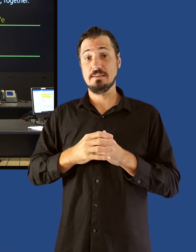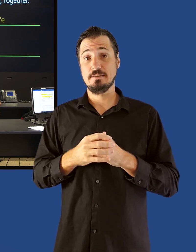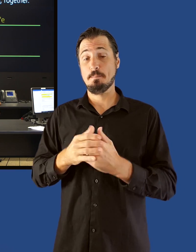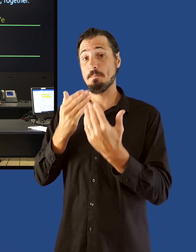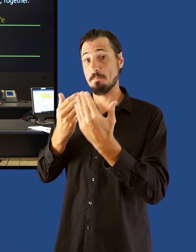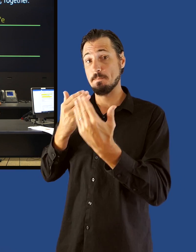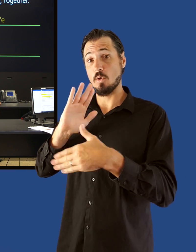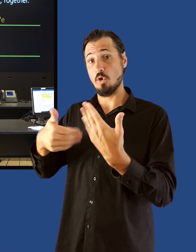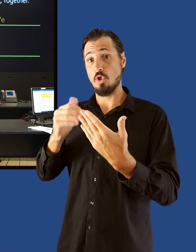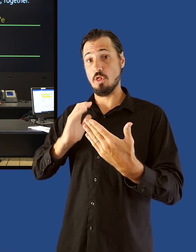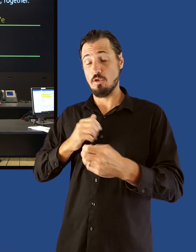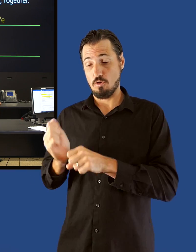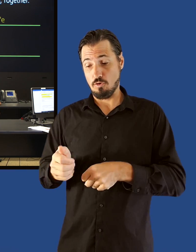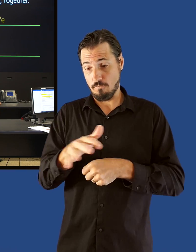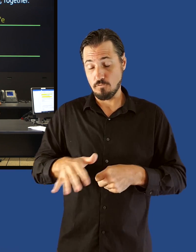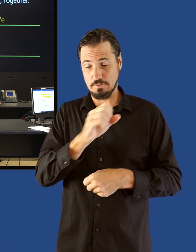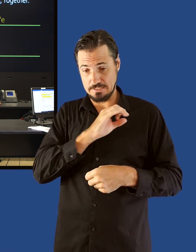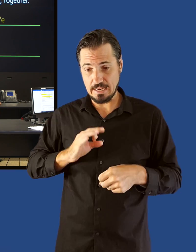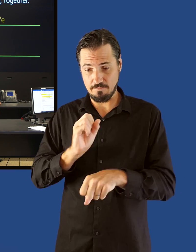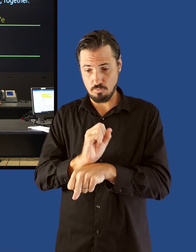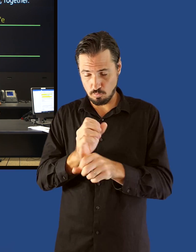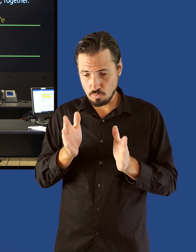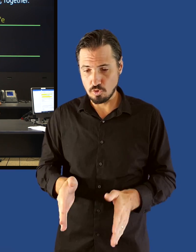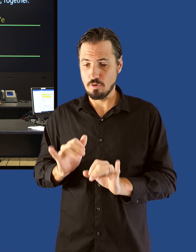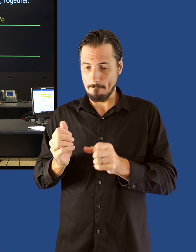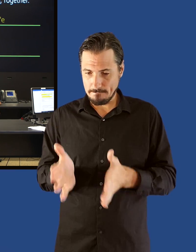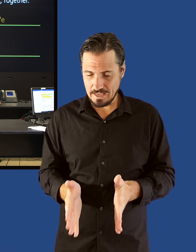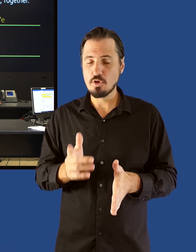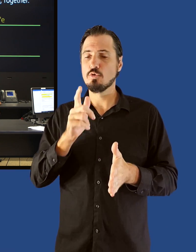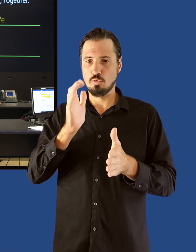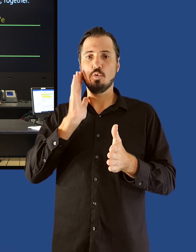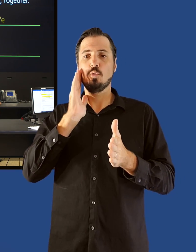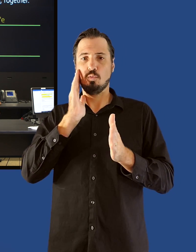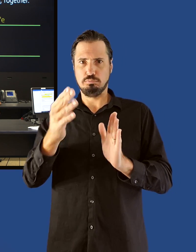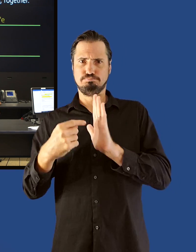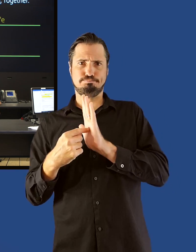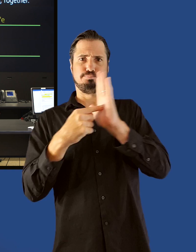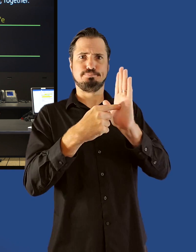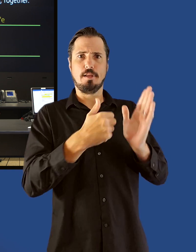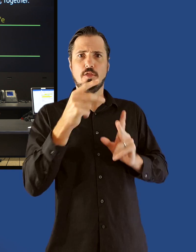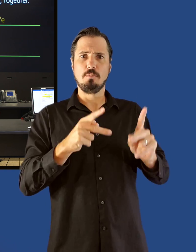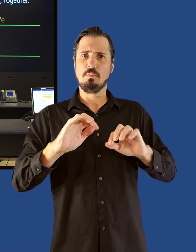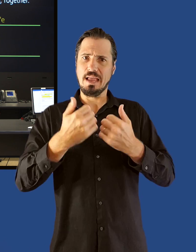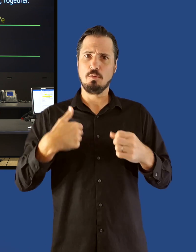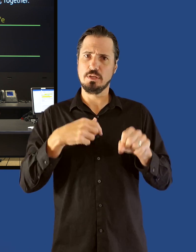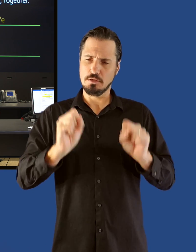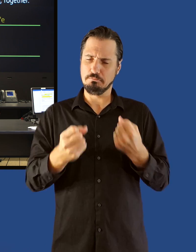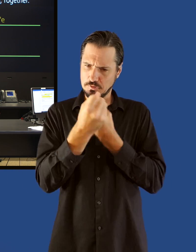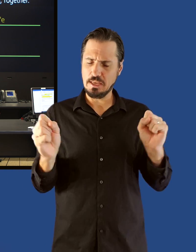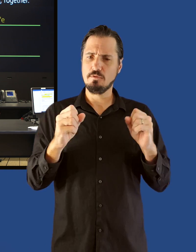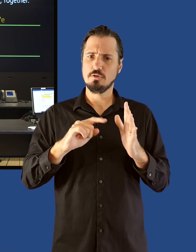Mahalo to our course employees and players for the setting the example on how we safely resume golf operations for our loyal golf community.